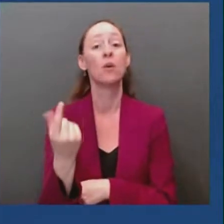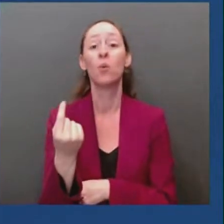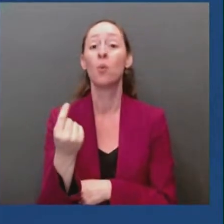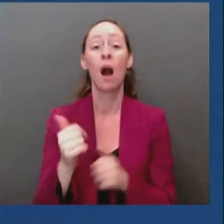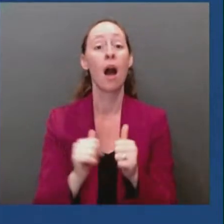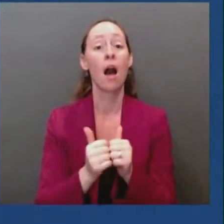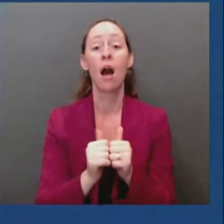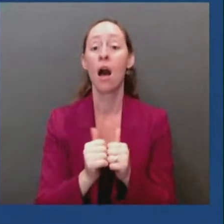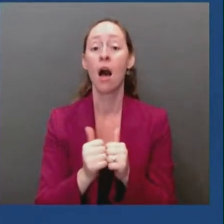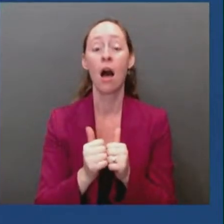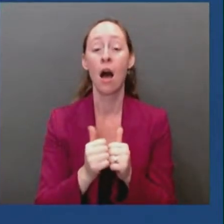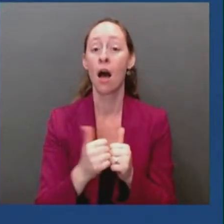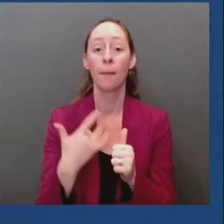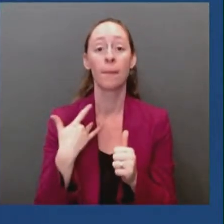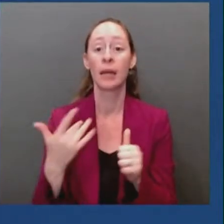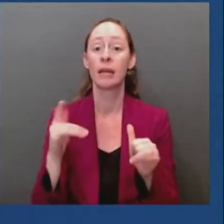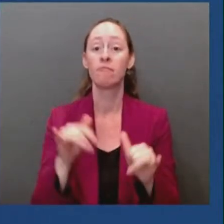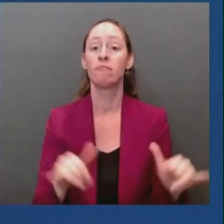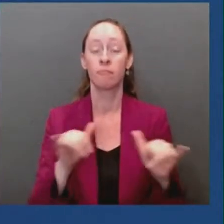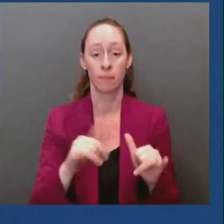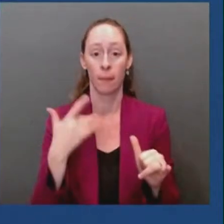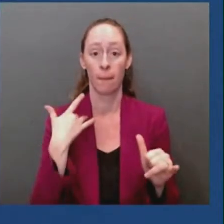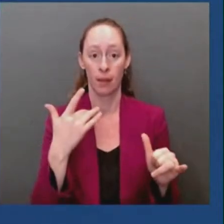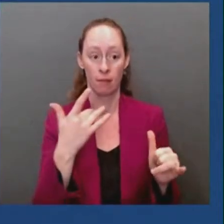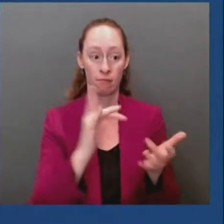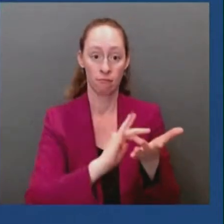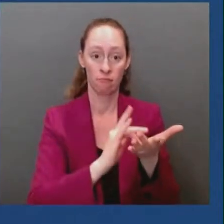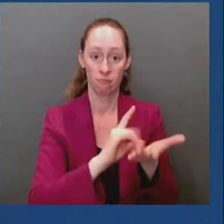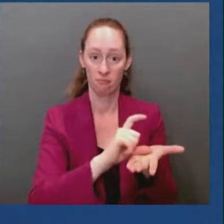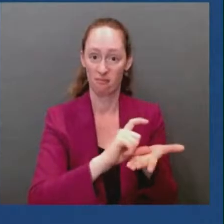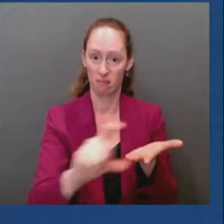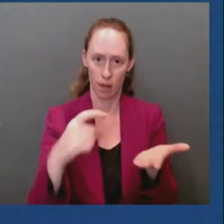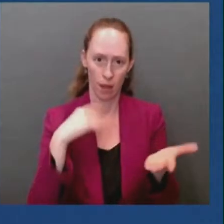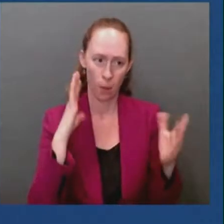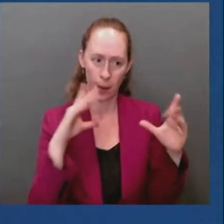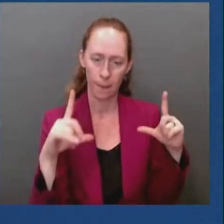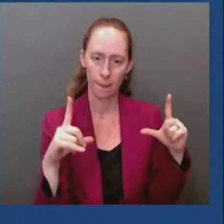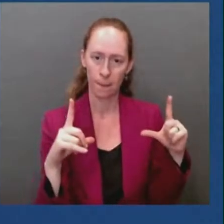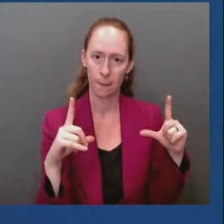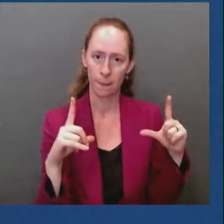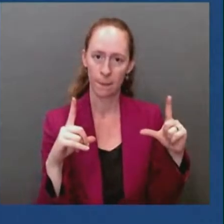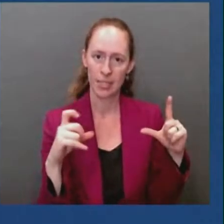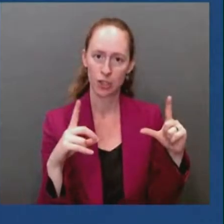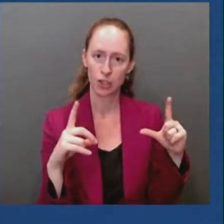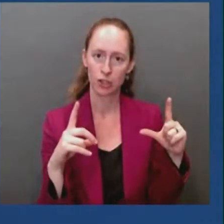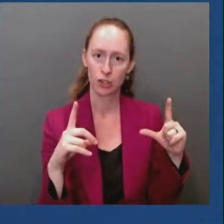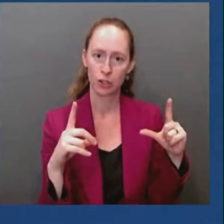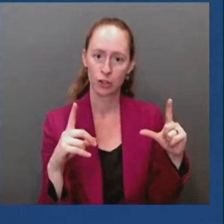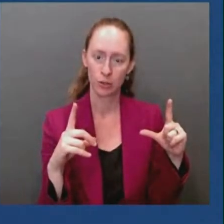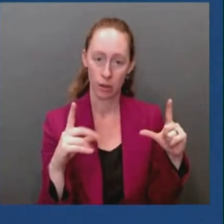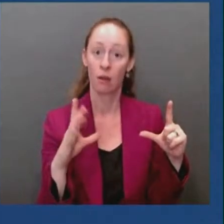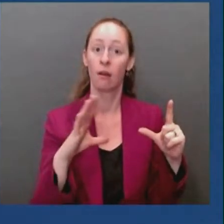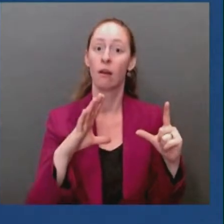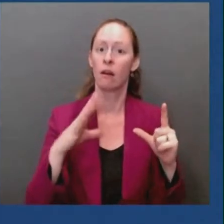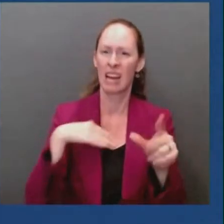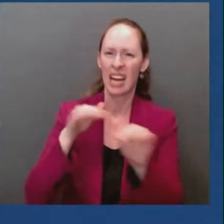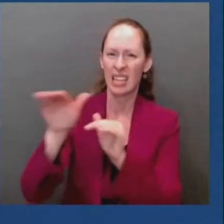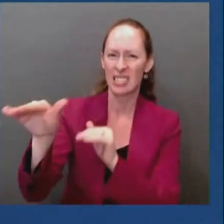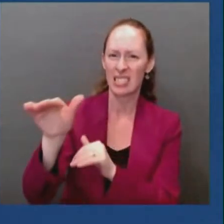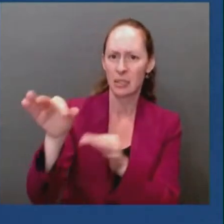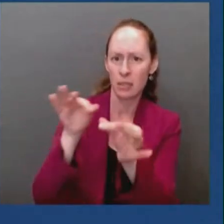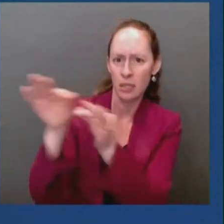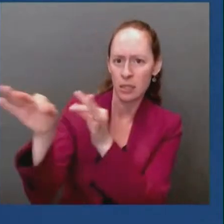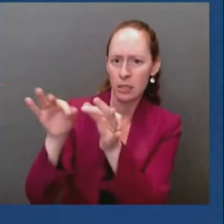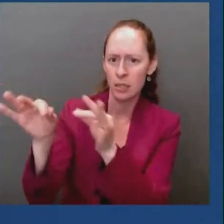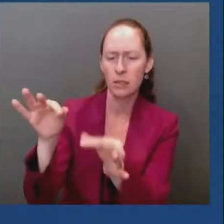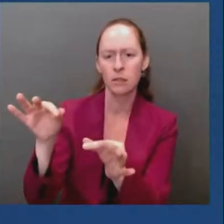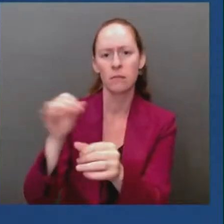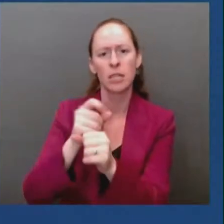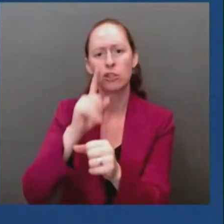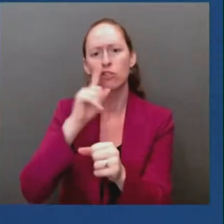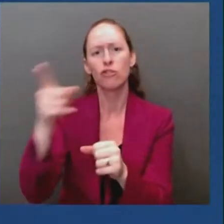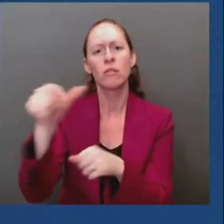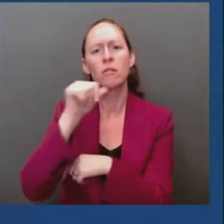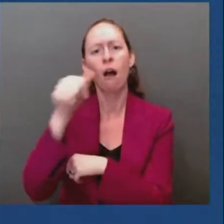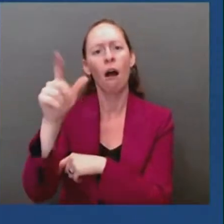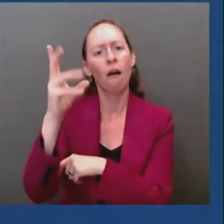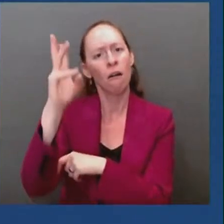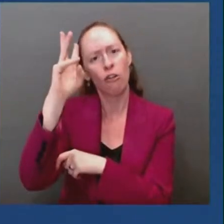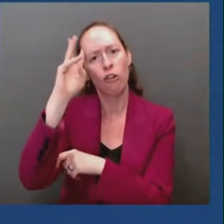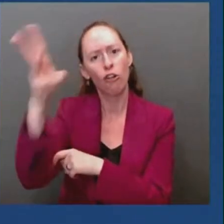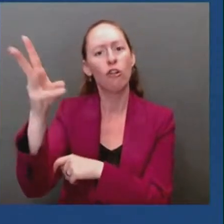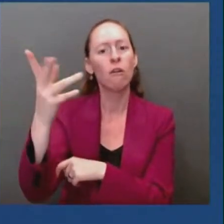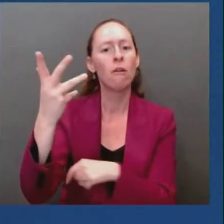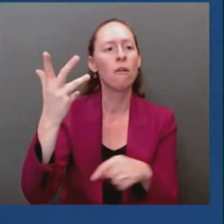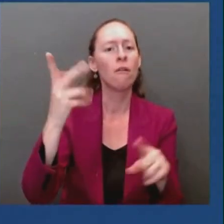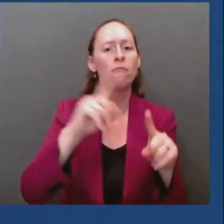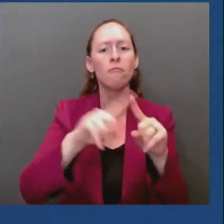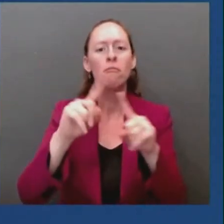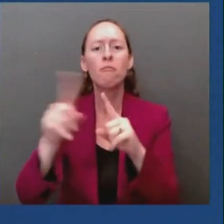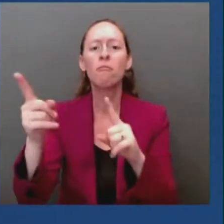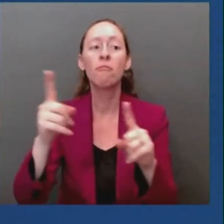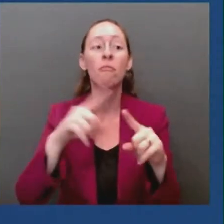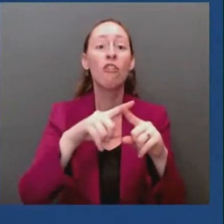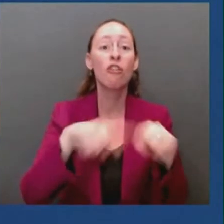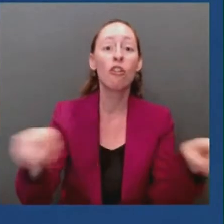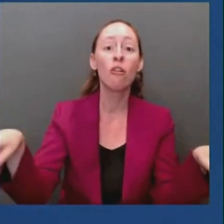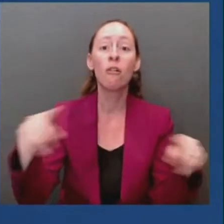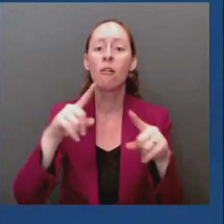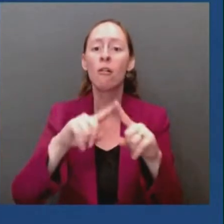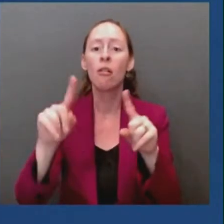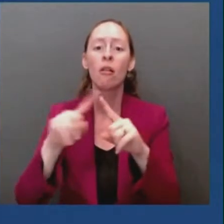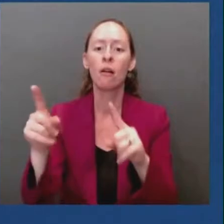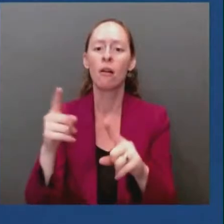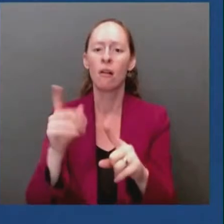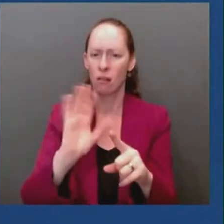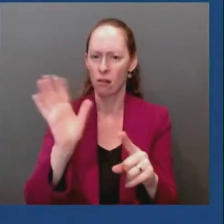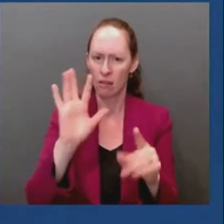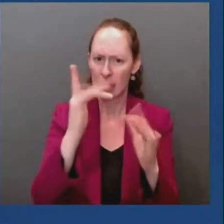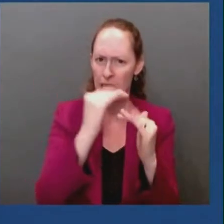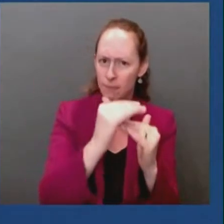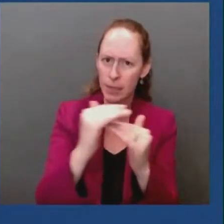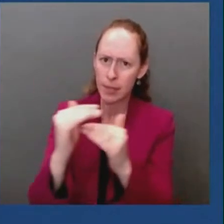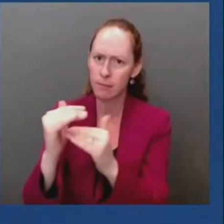RAISED ONE OF THE THINGS